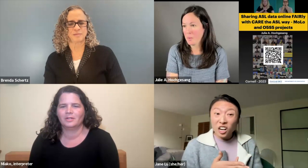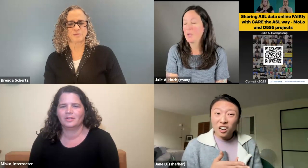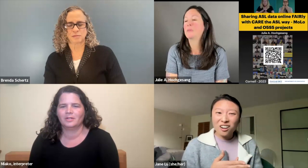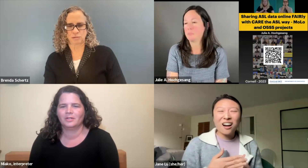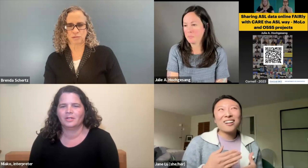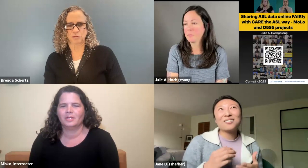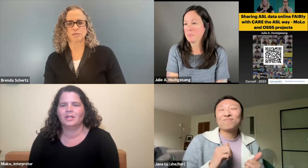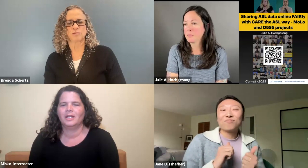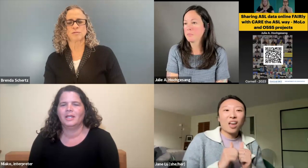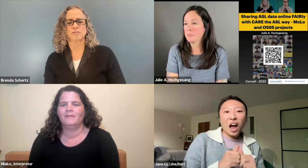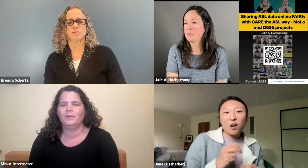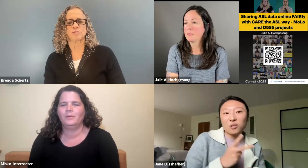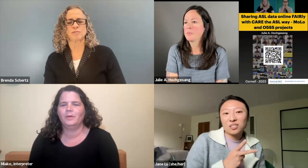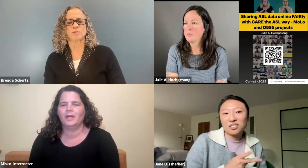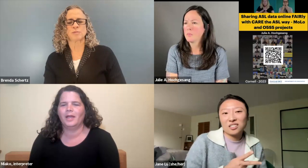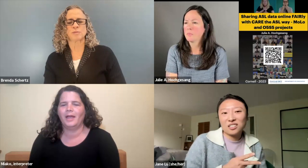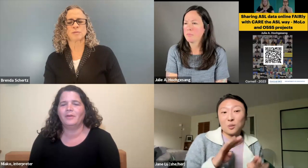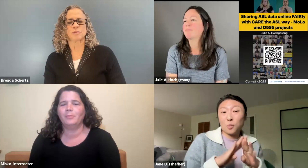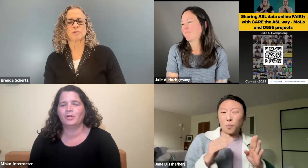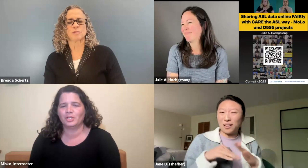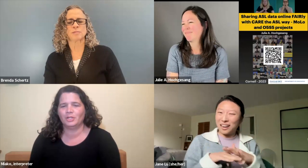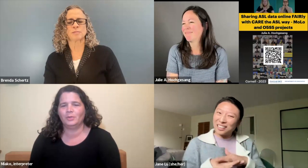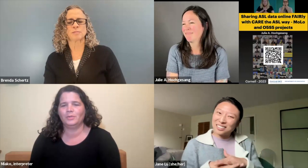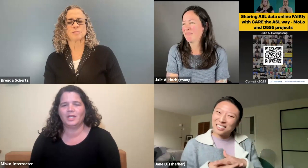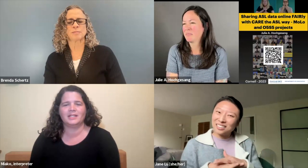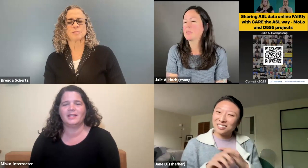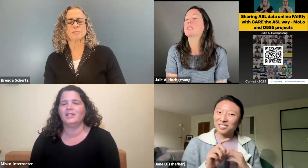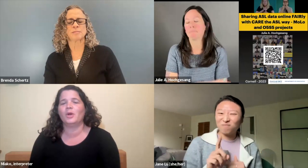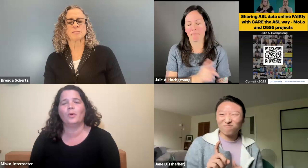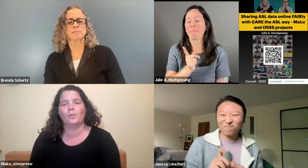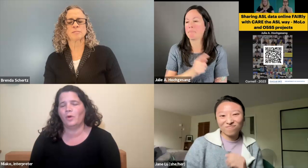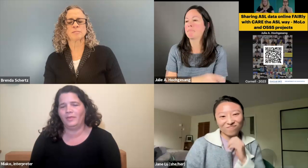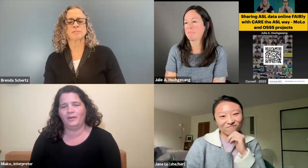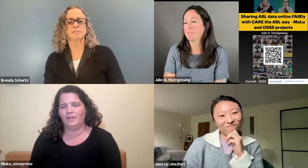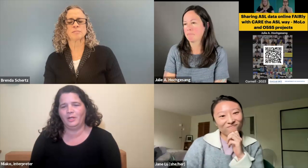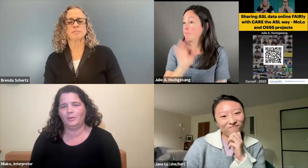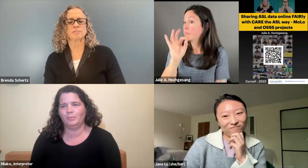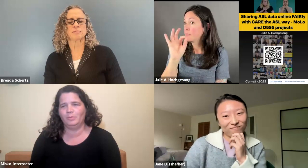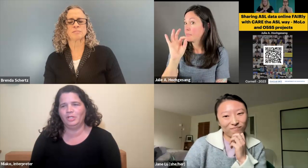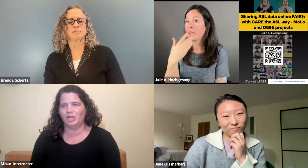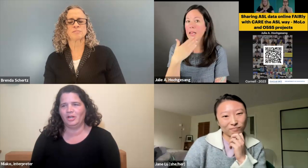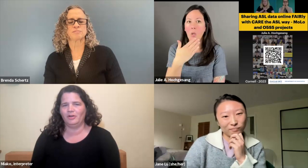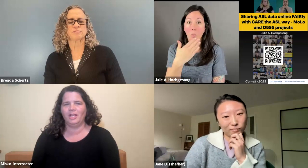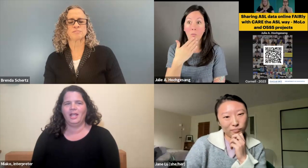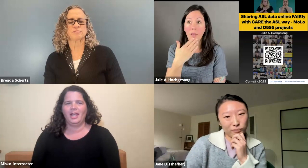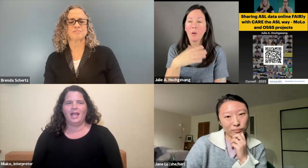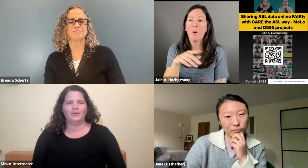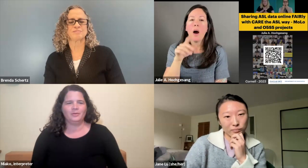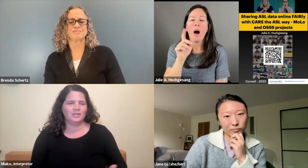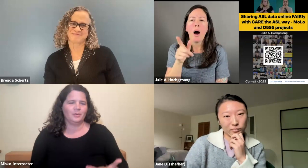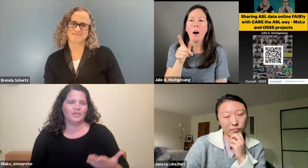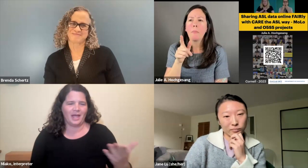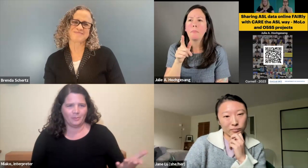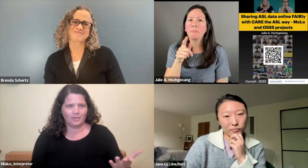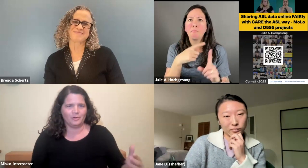research if you have a person who says they don't want their video to be shared how do you deal with that when you're